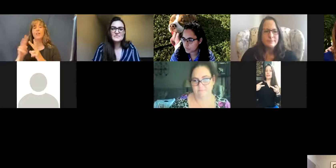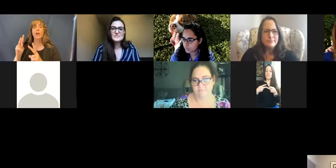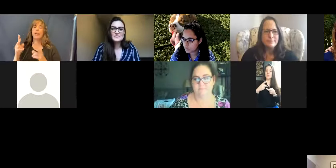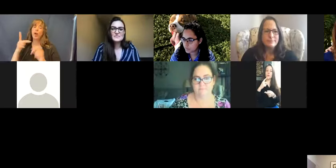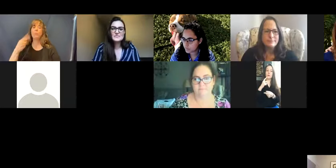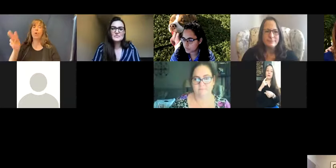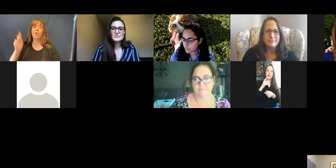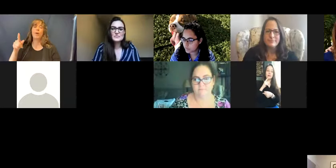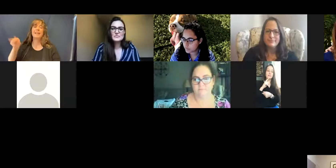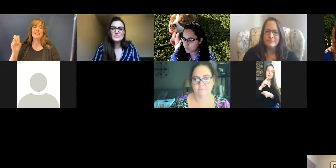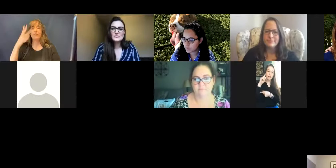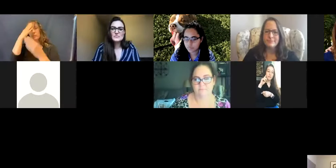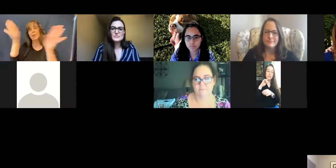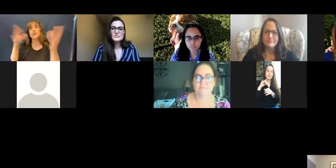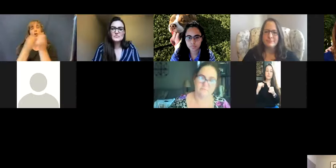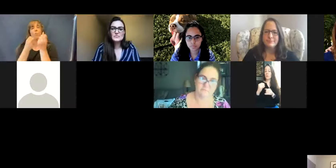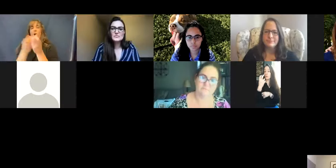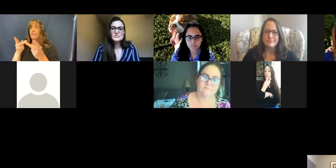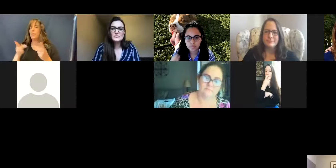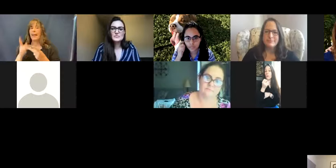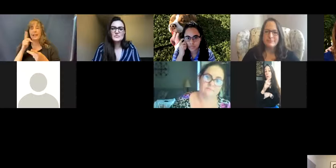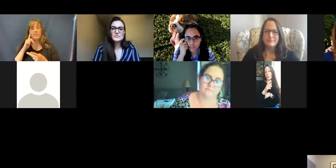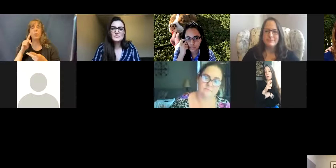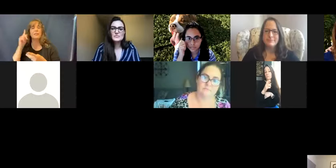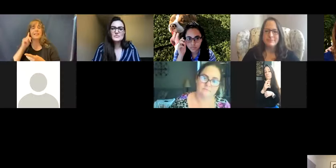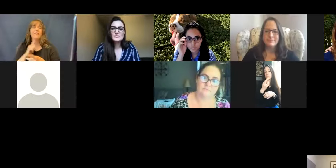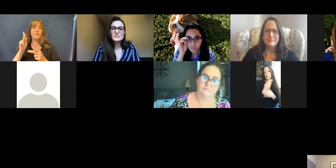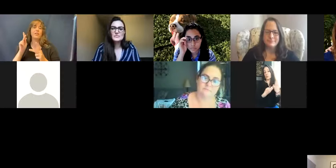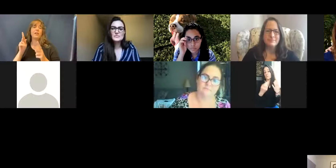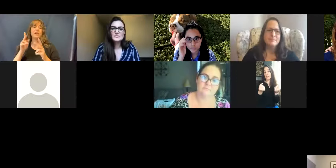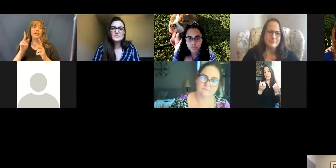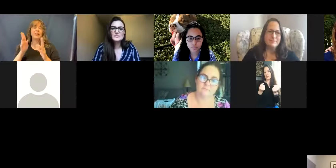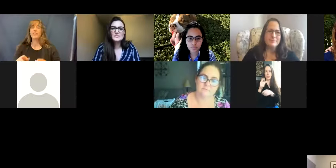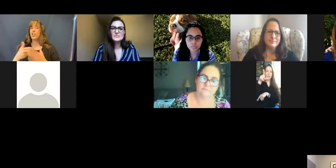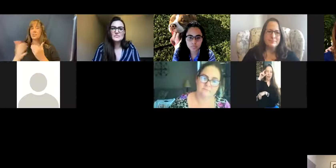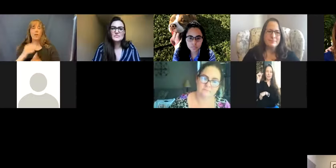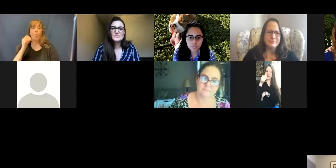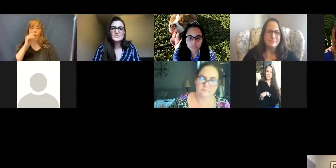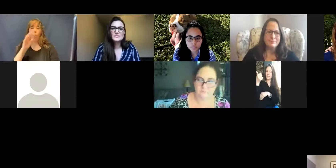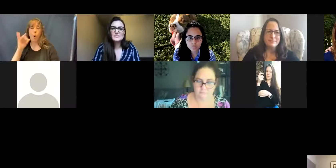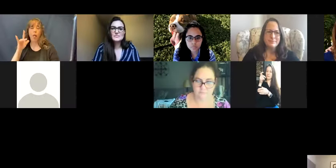for a deaf individual, whether they're oral or using sign language. Gallaudet is another